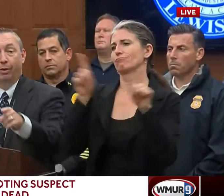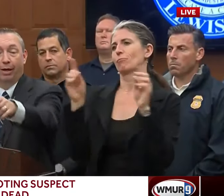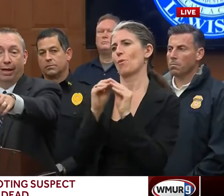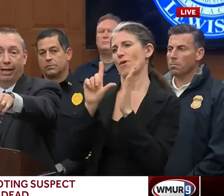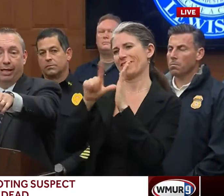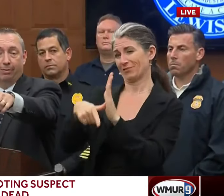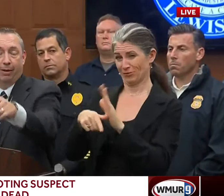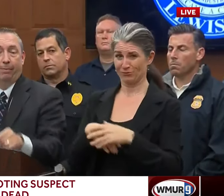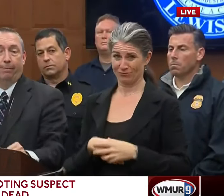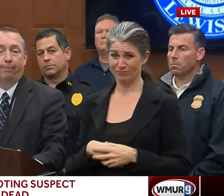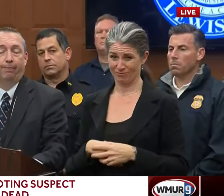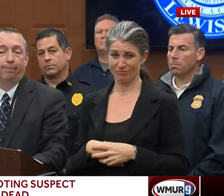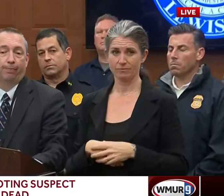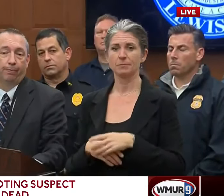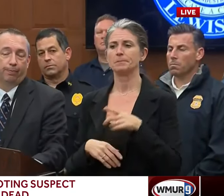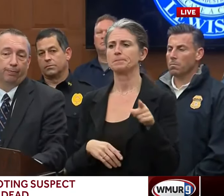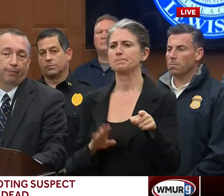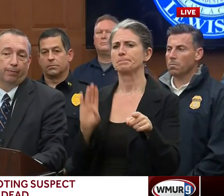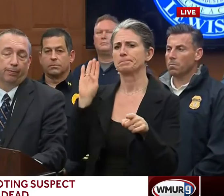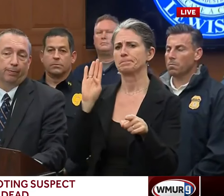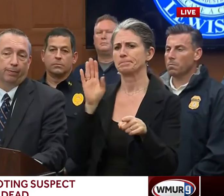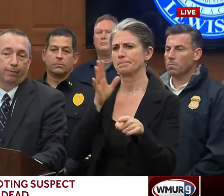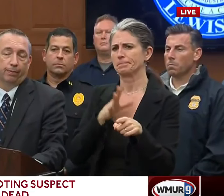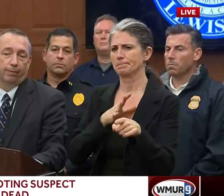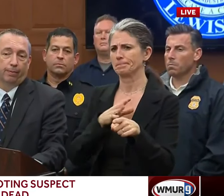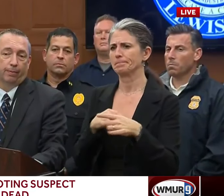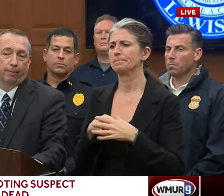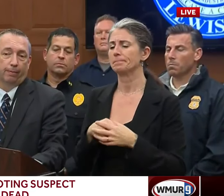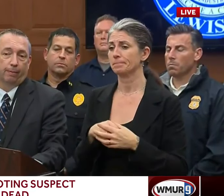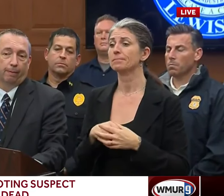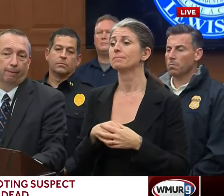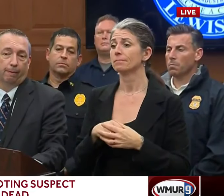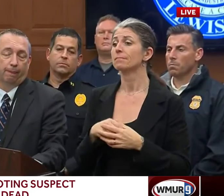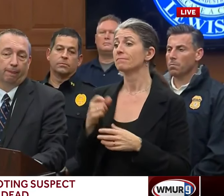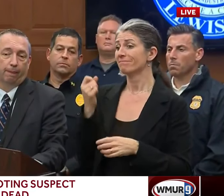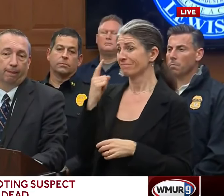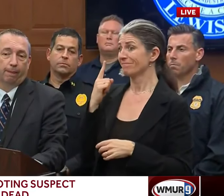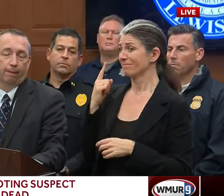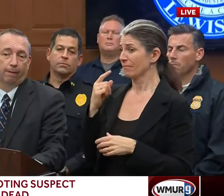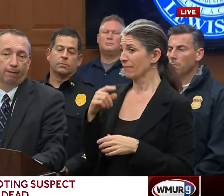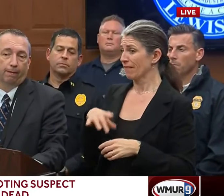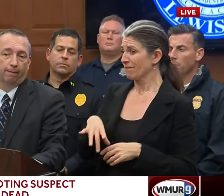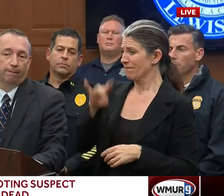THAT THAT GIVES US SOME ADDITIONAL INFORMATION AROUND SOME OF THE THINGS THAT YOU’RE GOING TO BE CONCERNED ABOUT. YES, MA’AM.